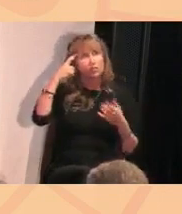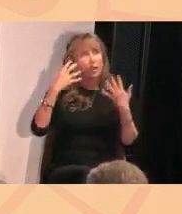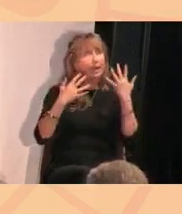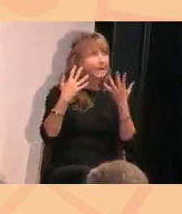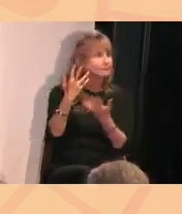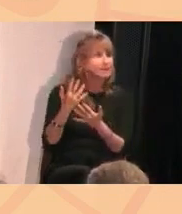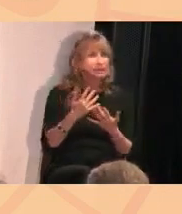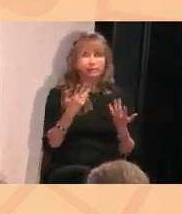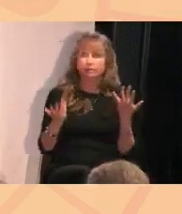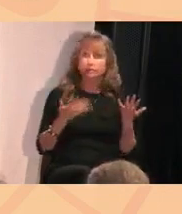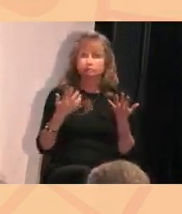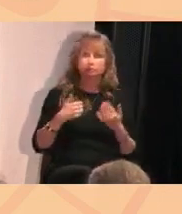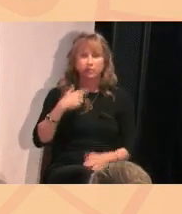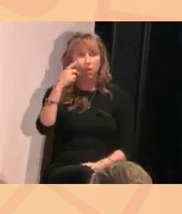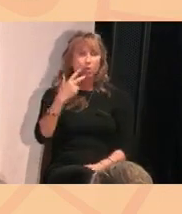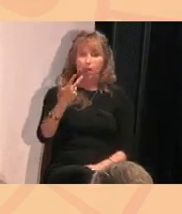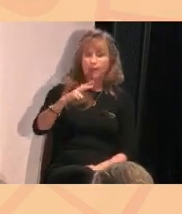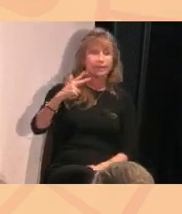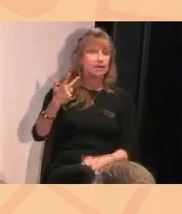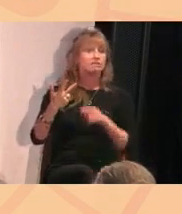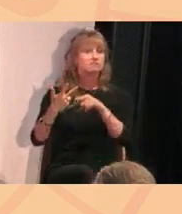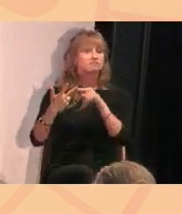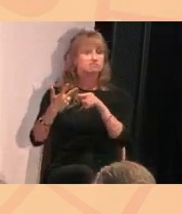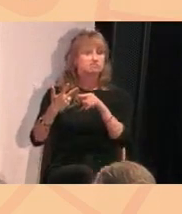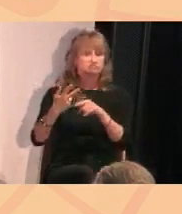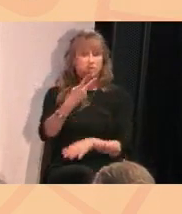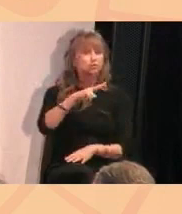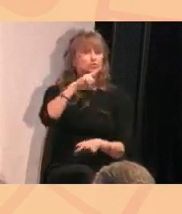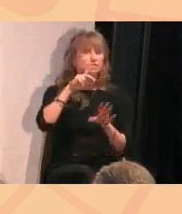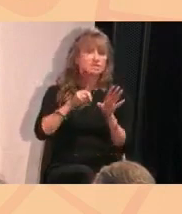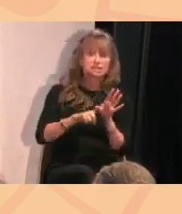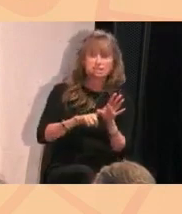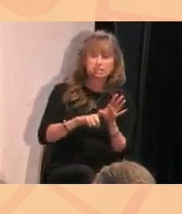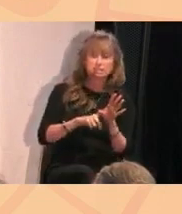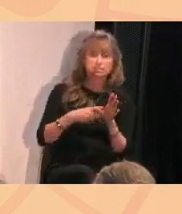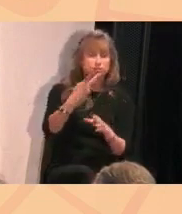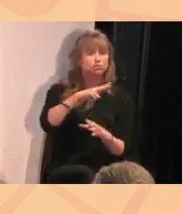those people killed in the Frontier Wars. I tried to come to a number.